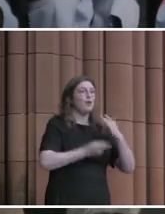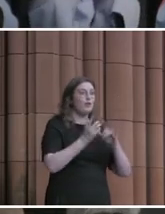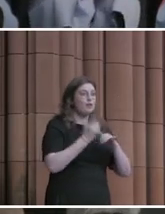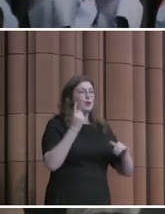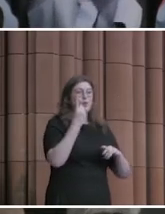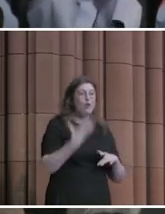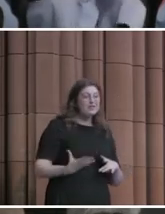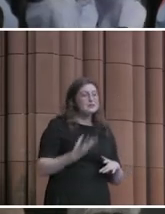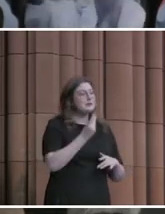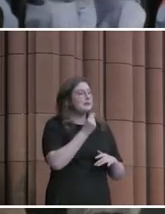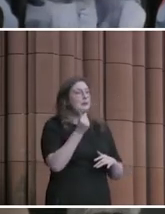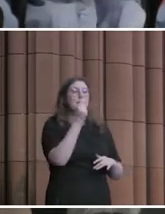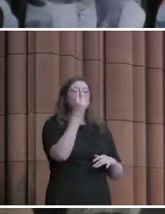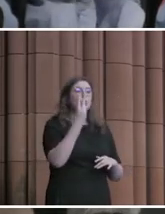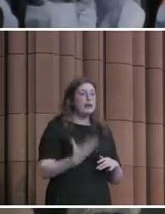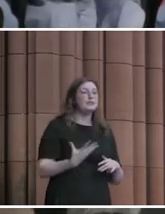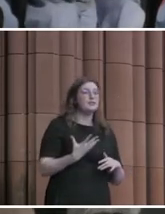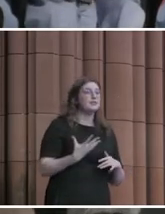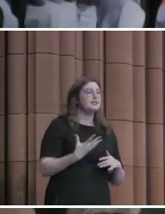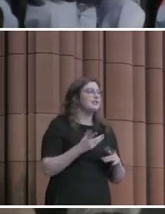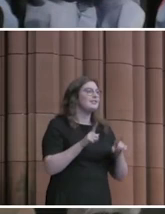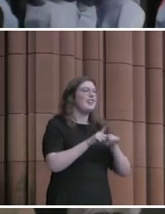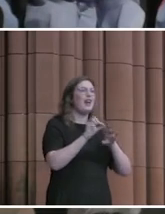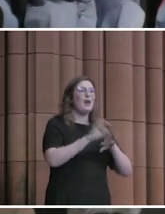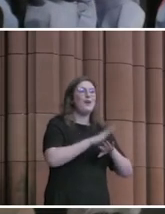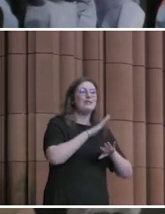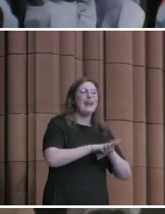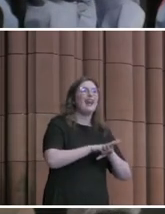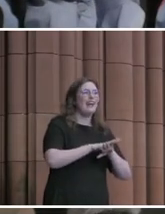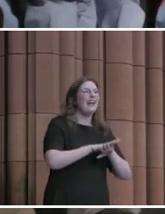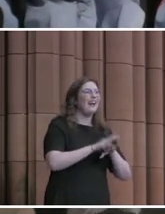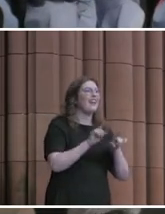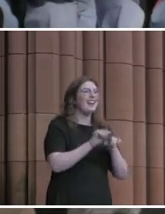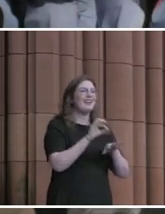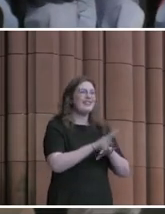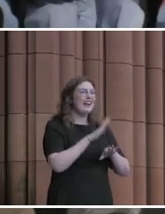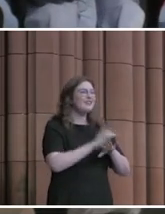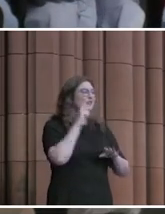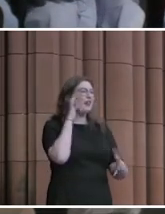Only a few get to graduate twice, and it's a bit like a wedding, it's a bit like getting married. You'll remember it for the rest of your life.